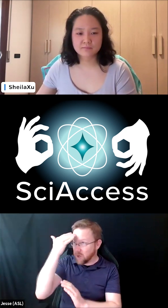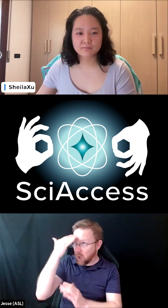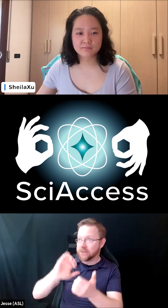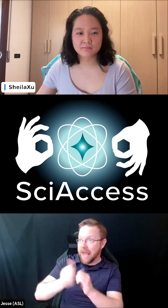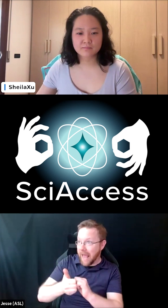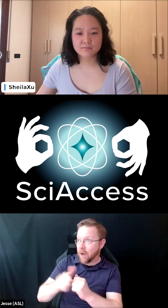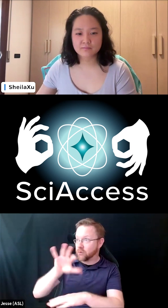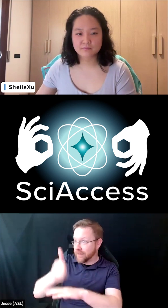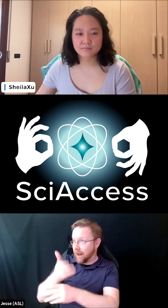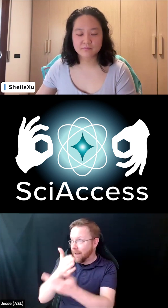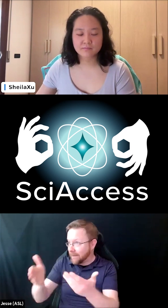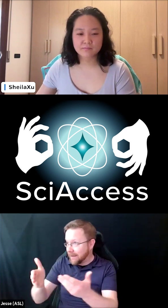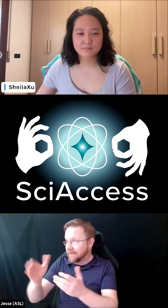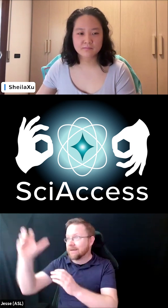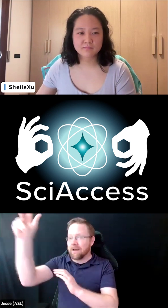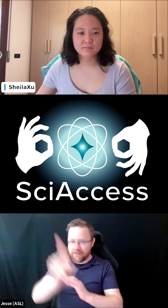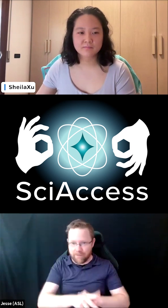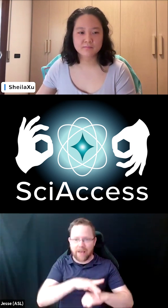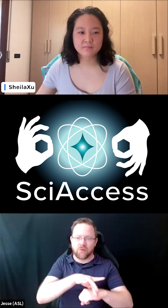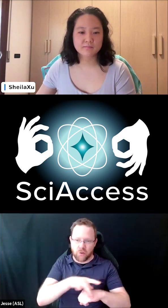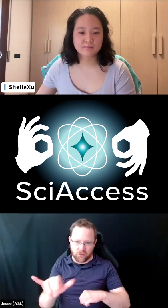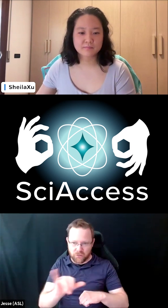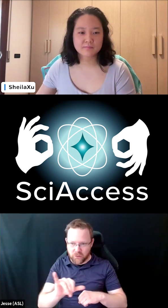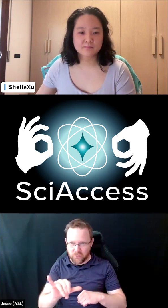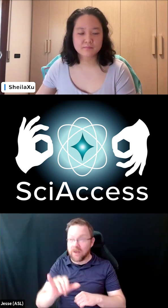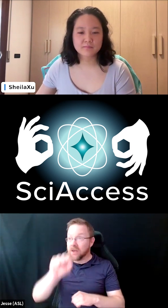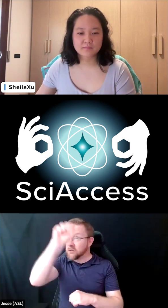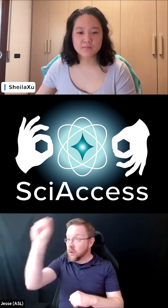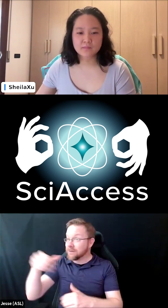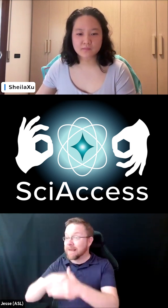And making space accessible the goal is also to make earth accessible.